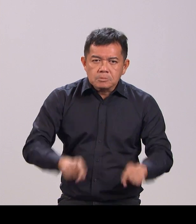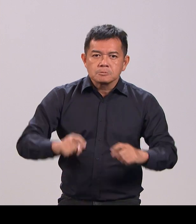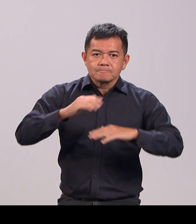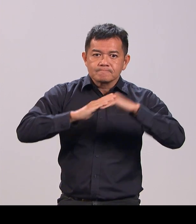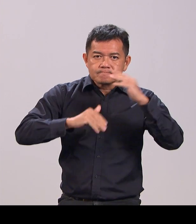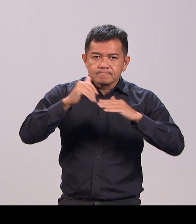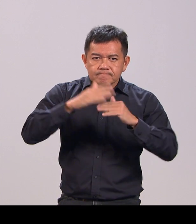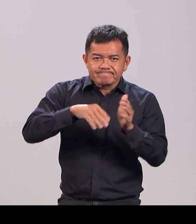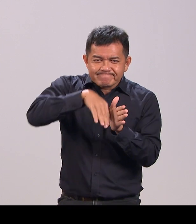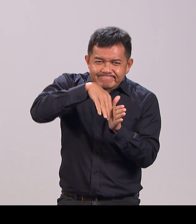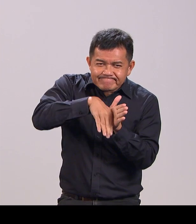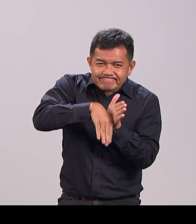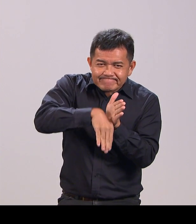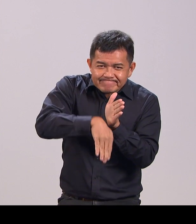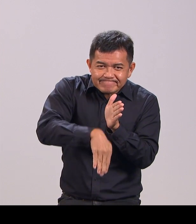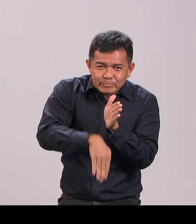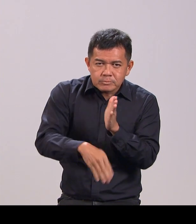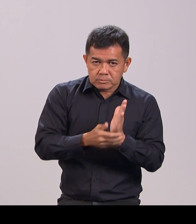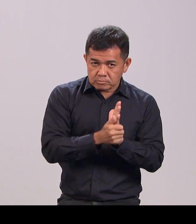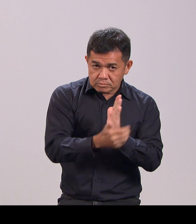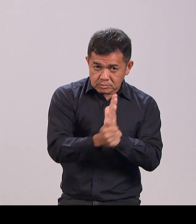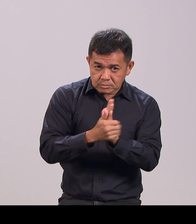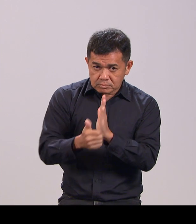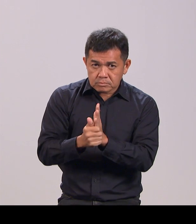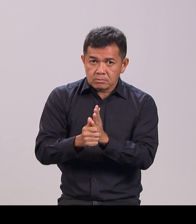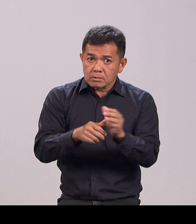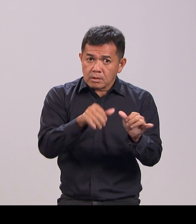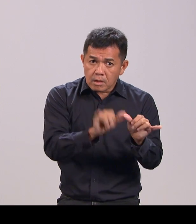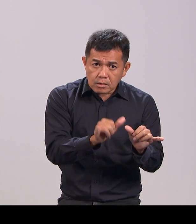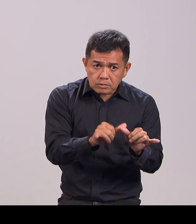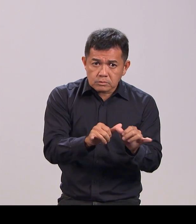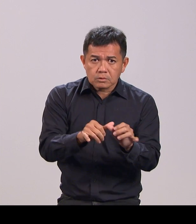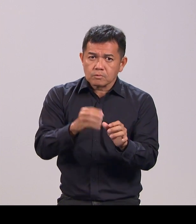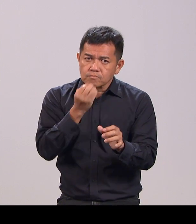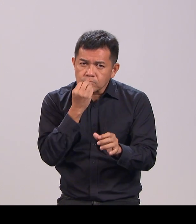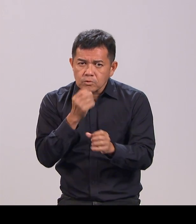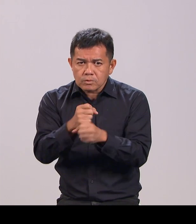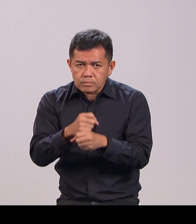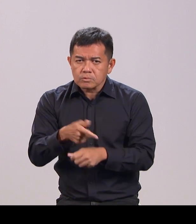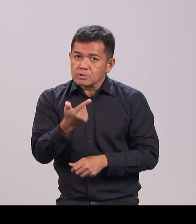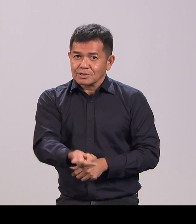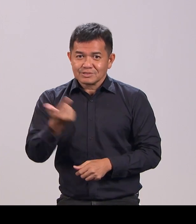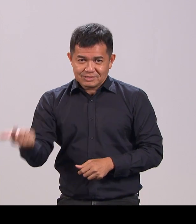engineering, food manufacturing, logistics, and the Government will support companies to do so.